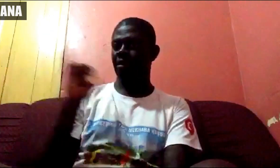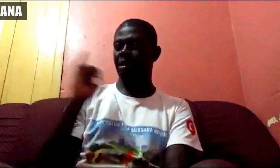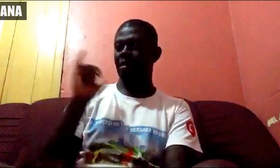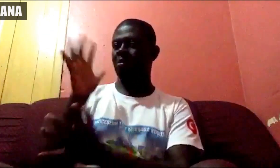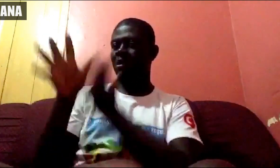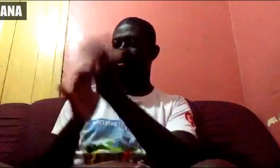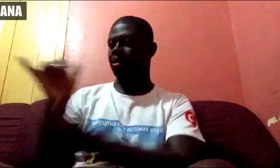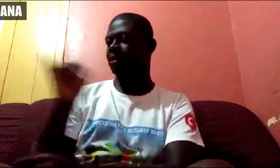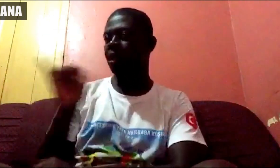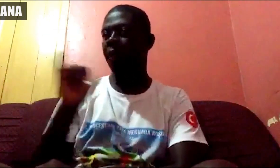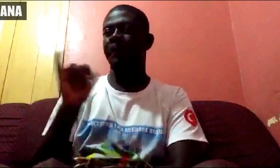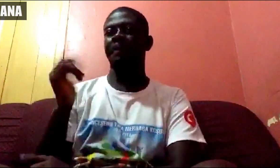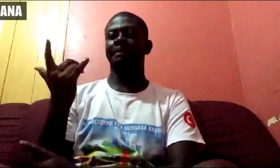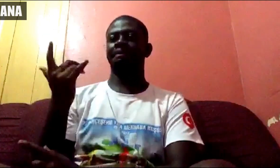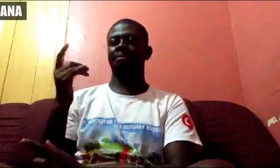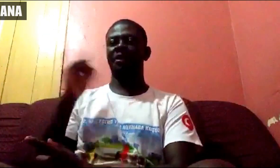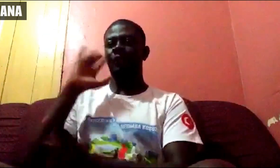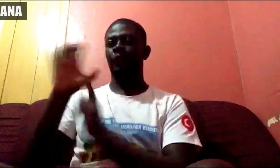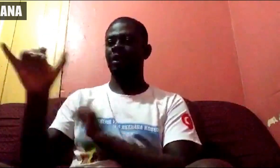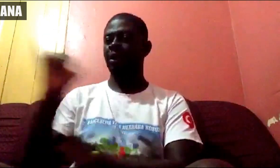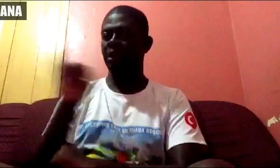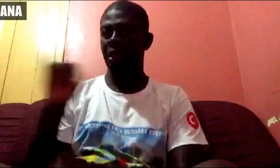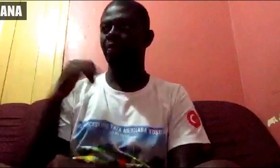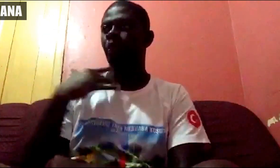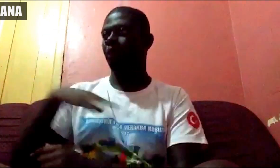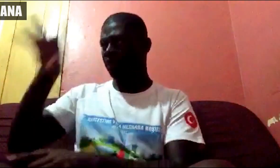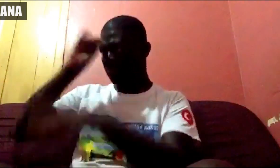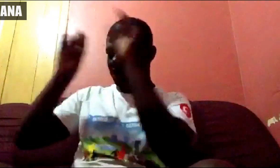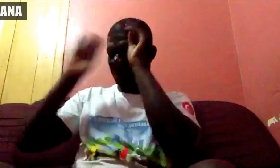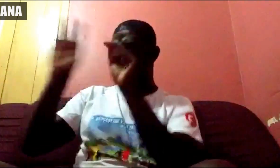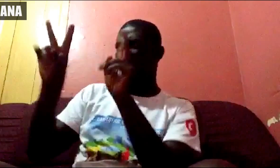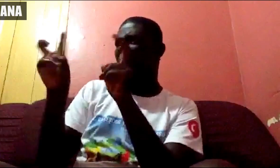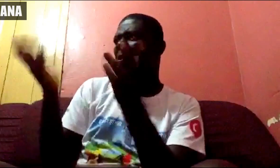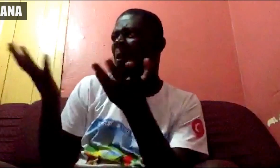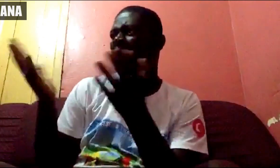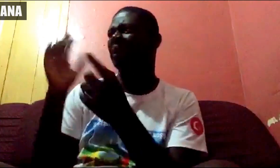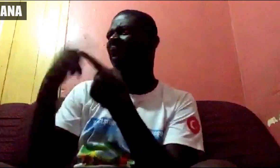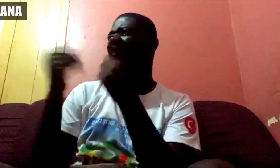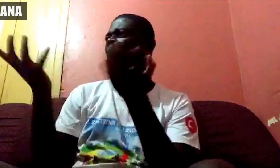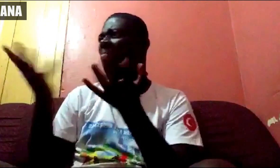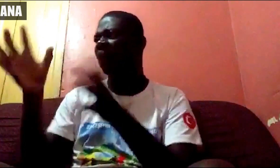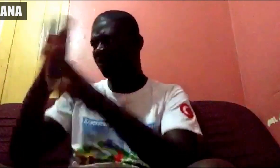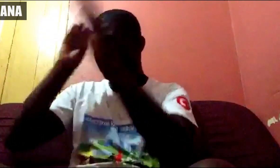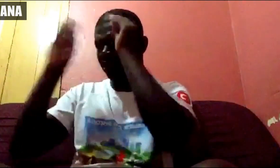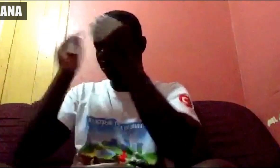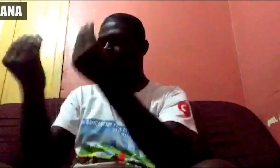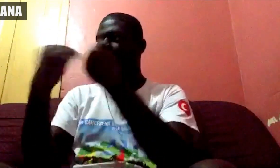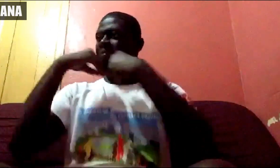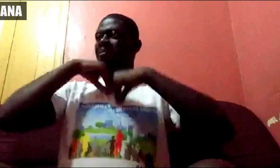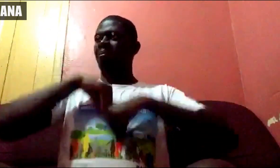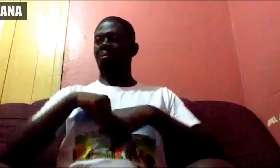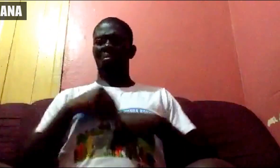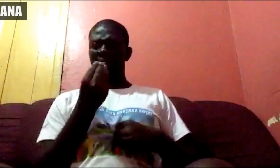Learn and exchange your sign languages.